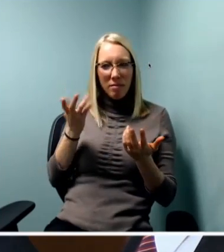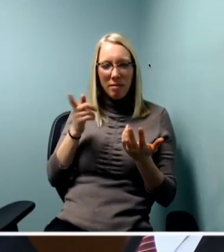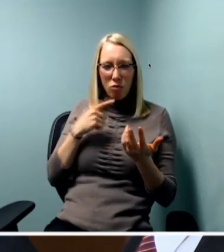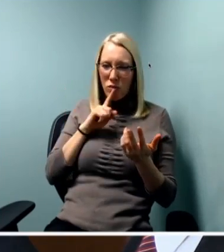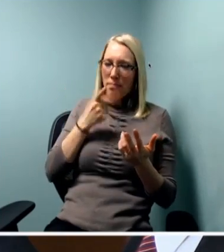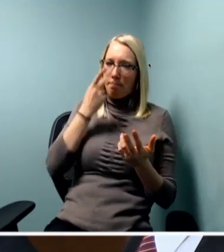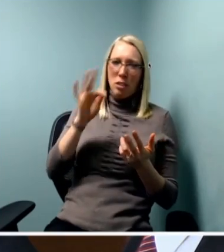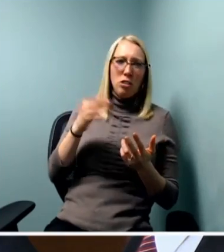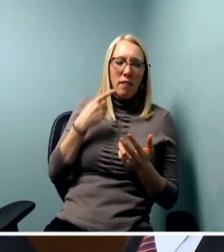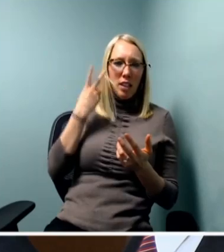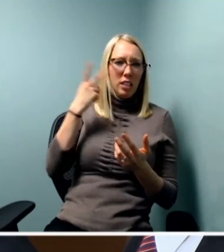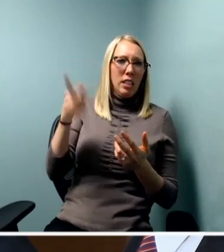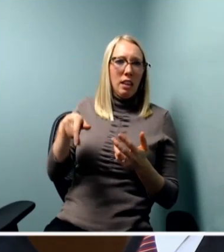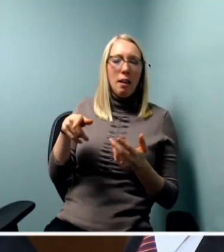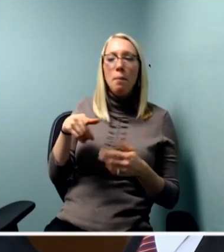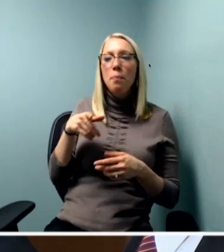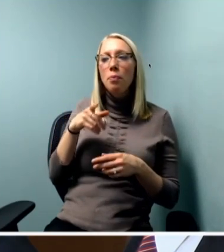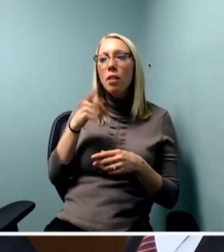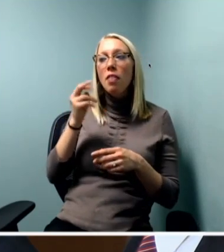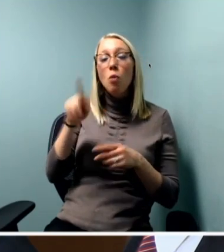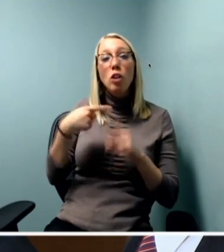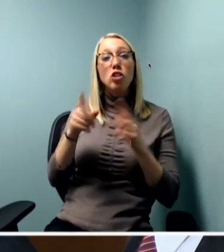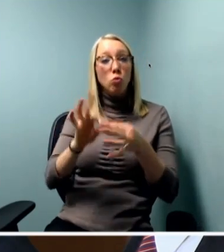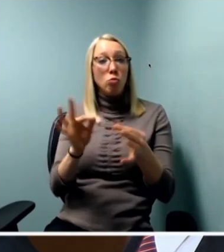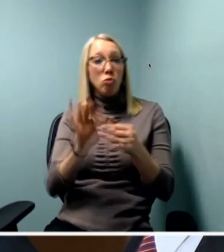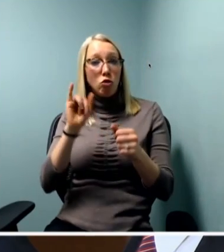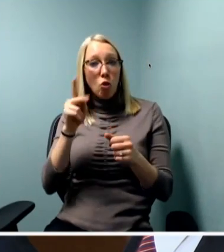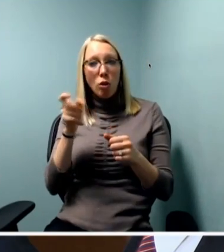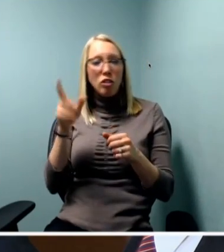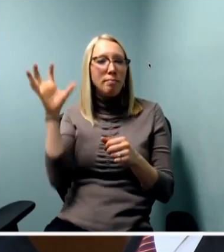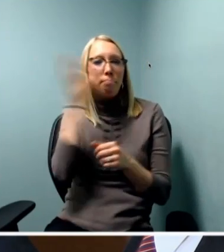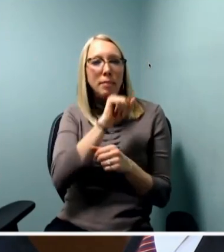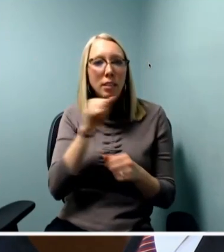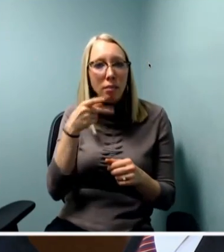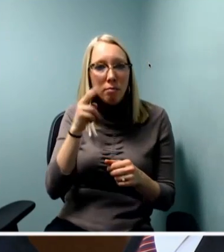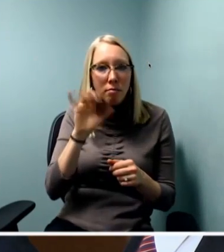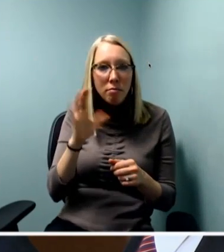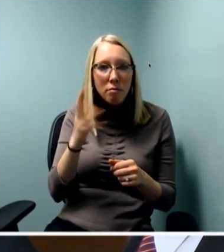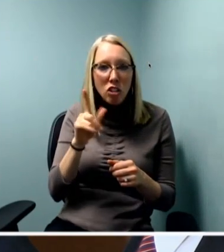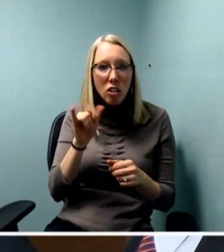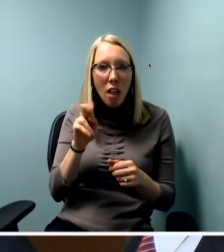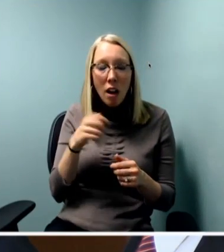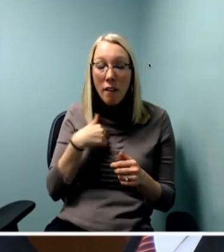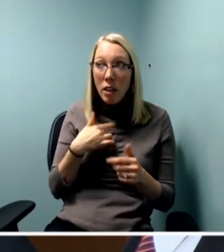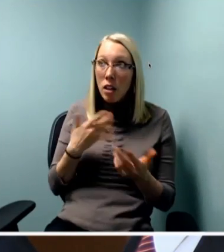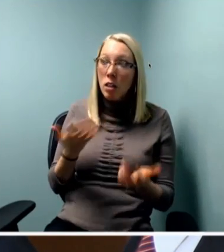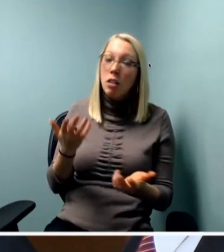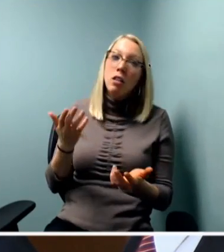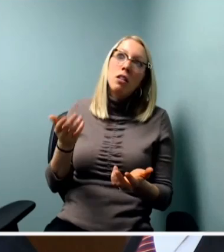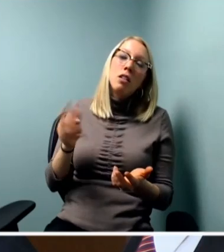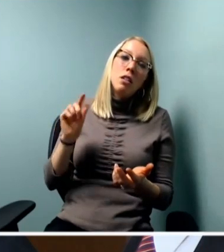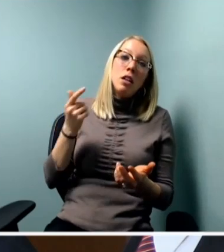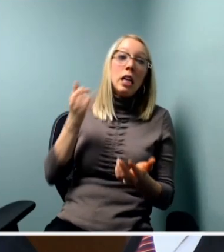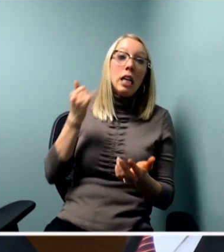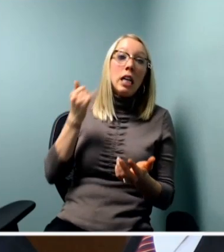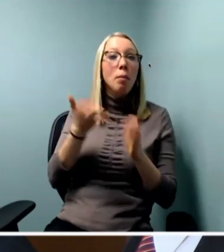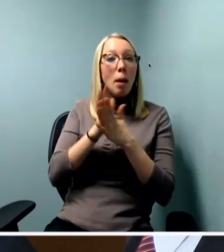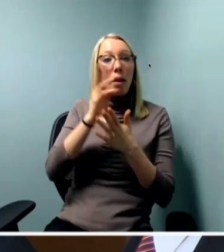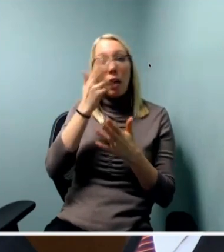she missed her punchline. Like, if you want to be a comedian, you gotta hit your punchlines,